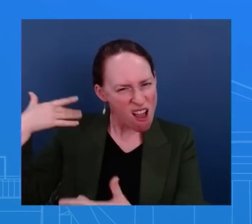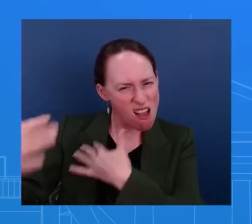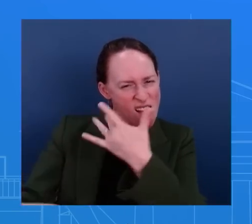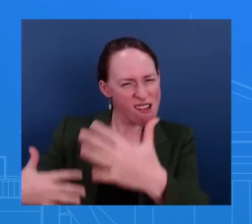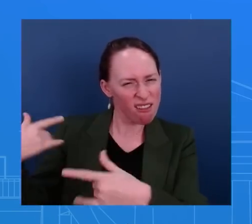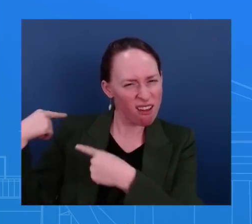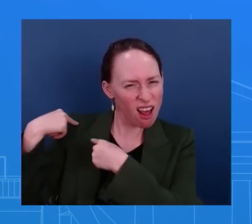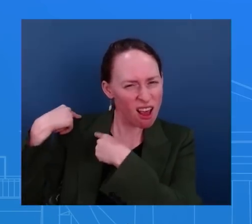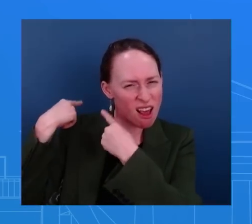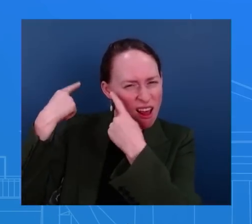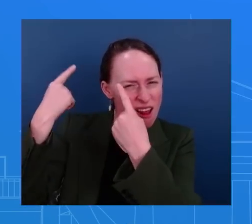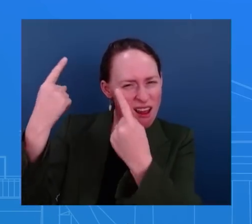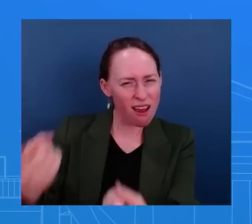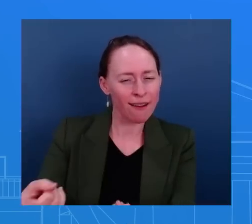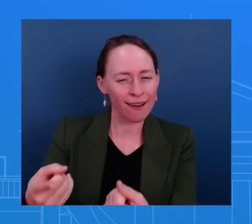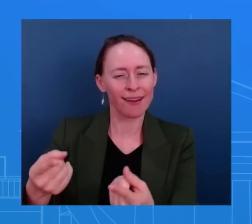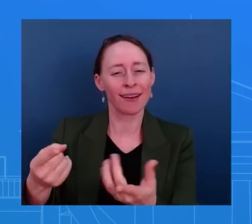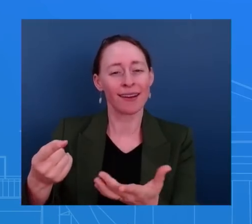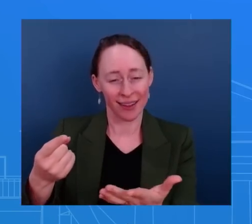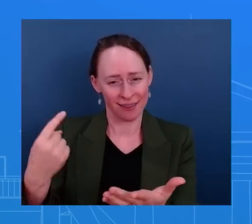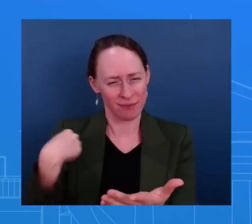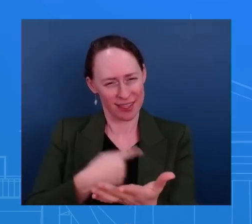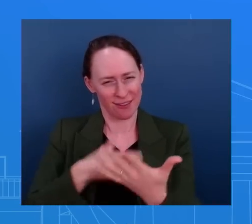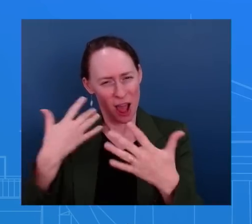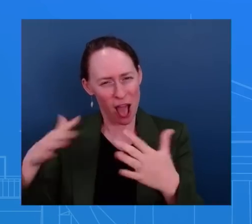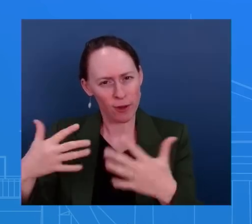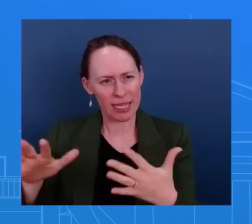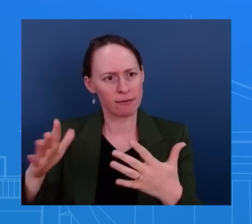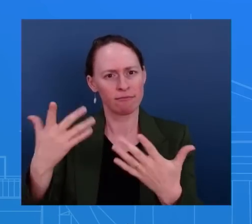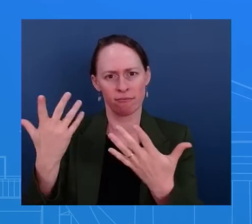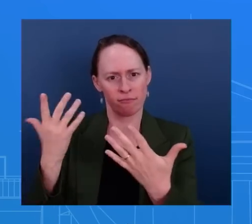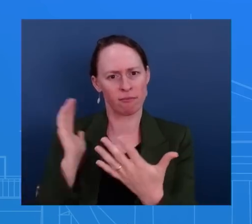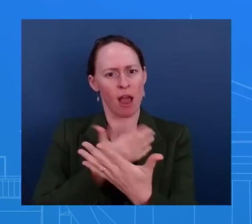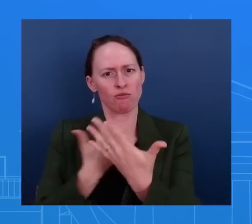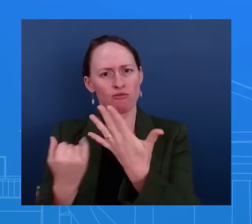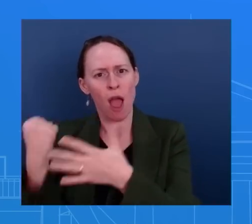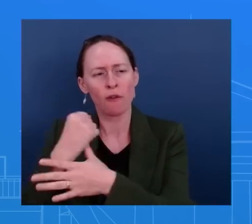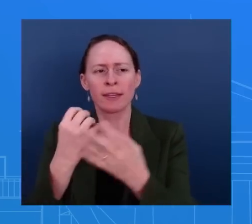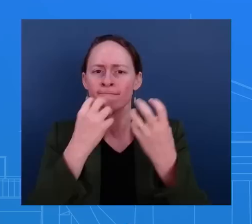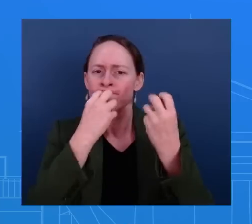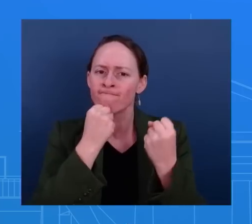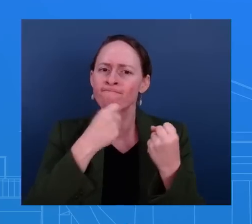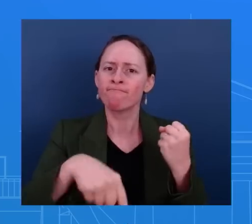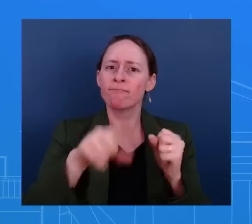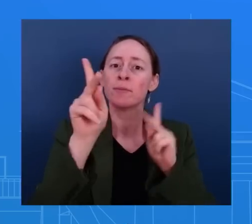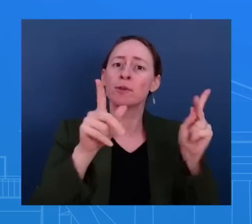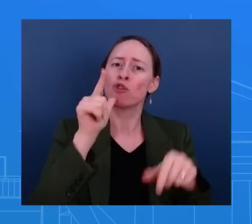we have put working people at the center of every policy that we've moved forward with as it relates to the economy,